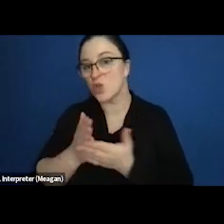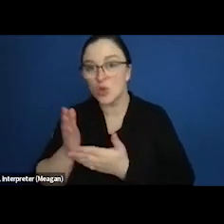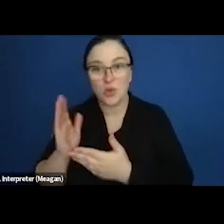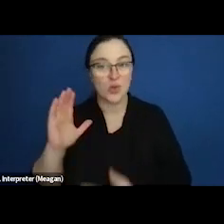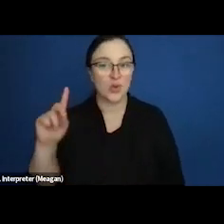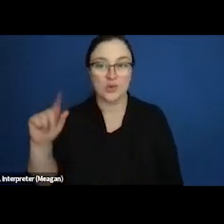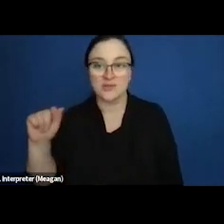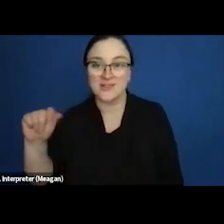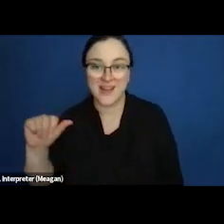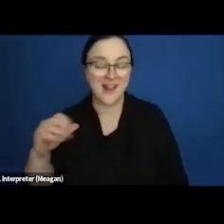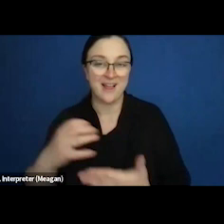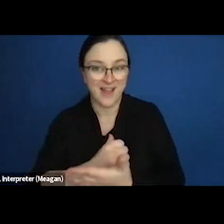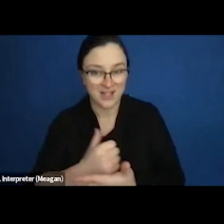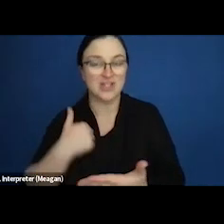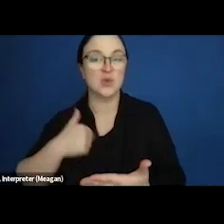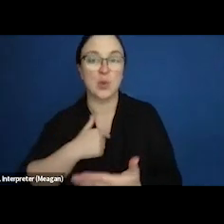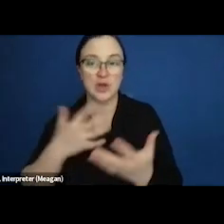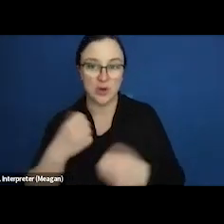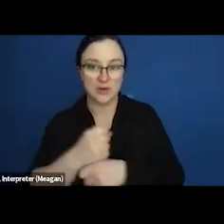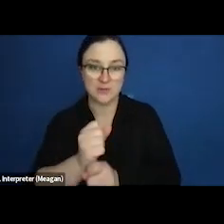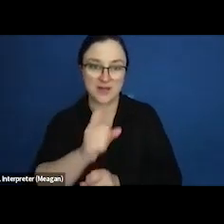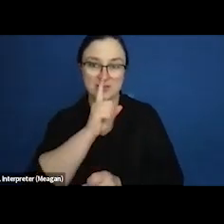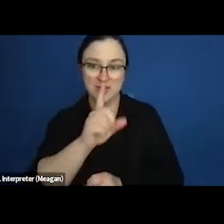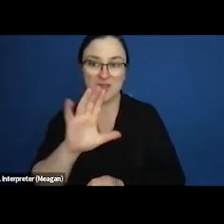that we're really insightful and really intentional